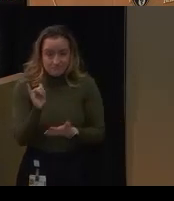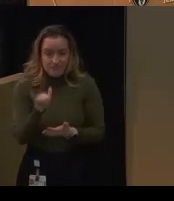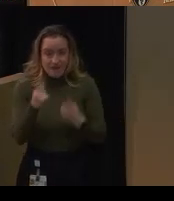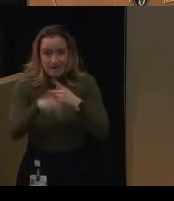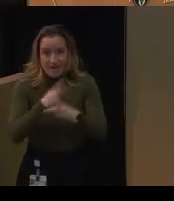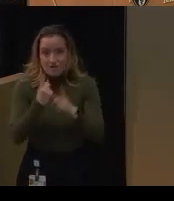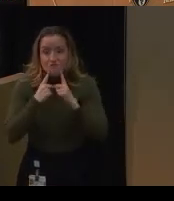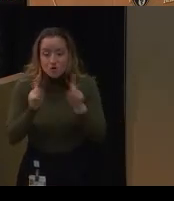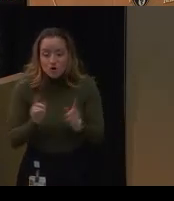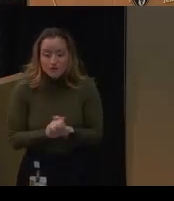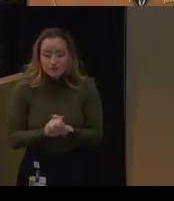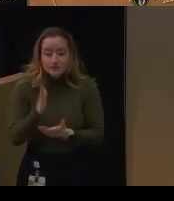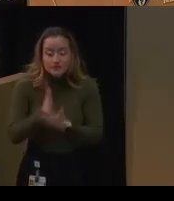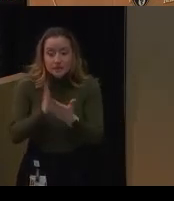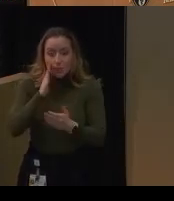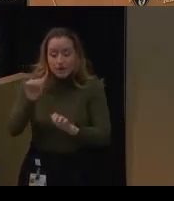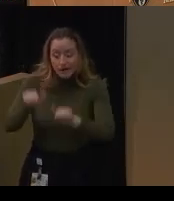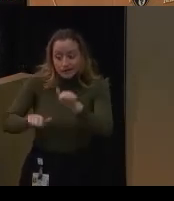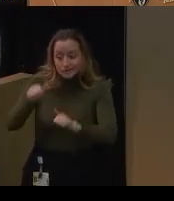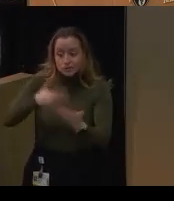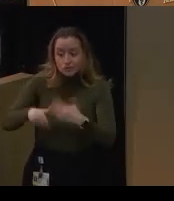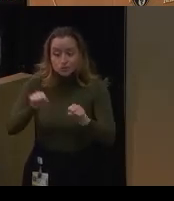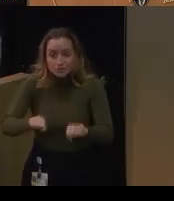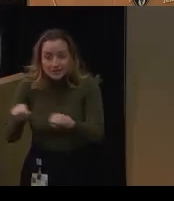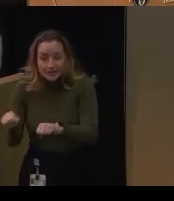assess social ability with a limited number of measures often it's the same measure the reading